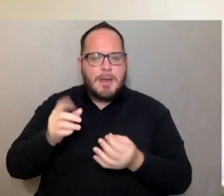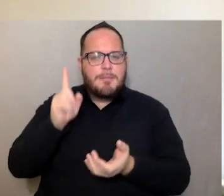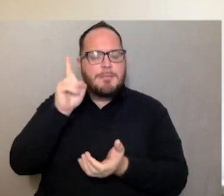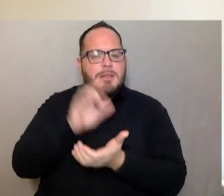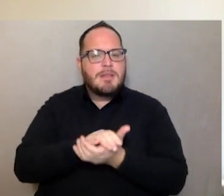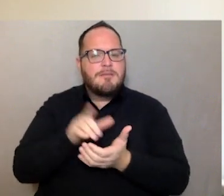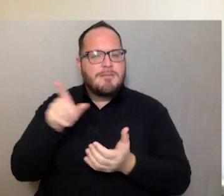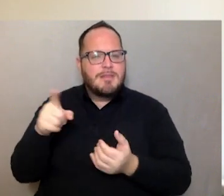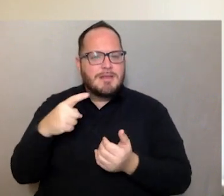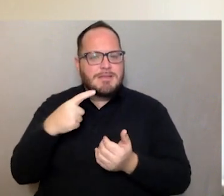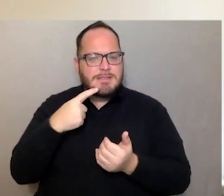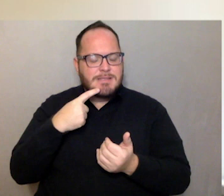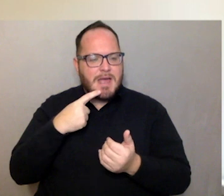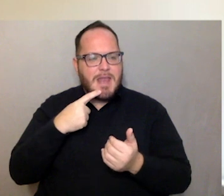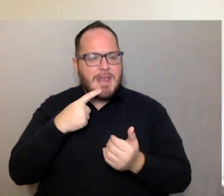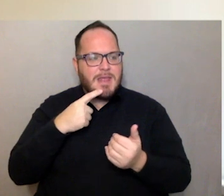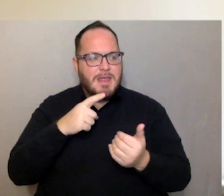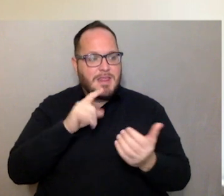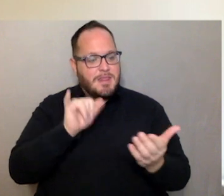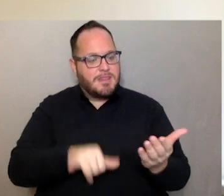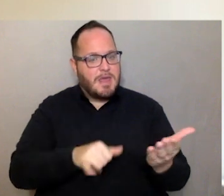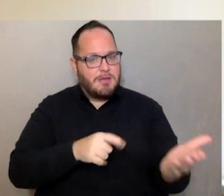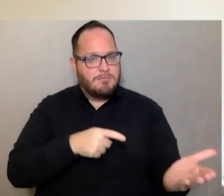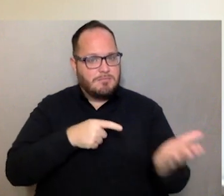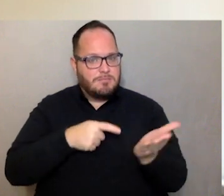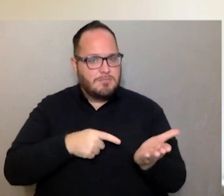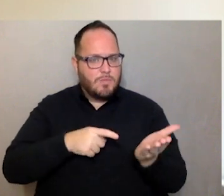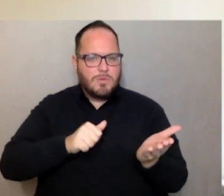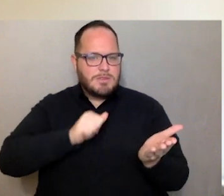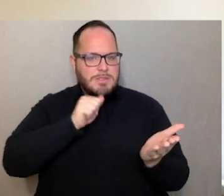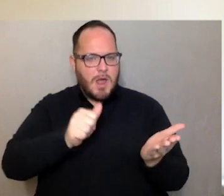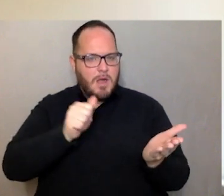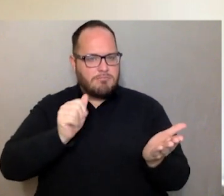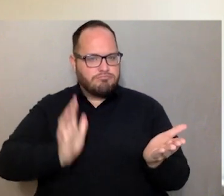THEY SAID THAT IT WASN'T PROPERLY BEFORE THE COURT.